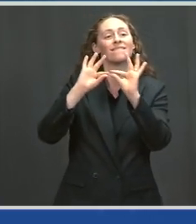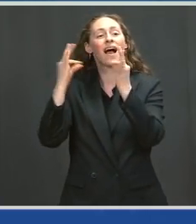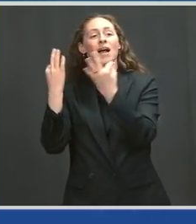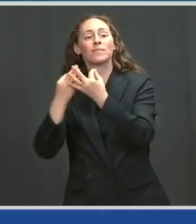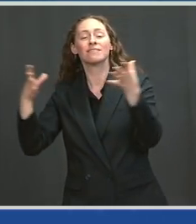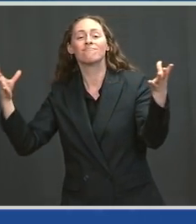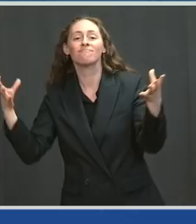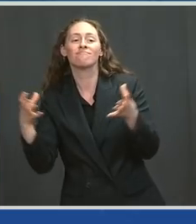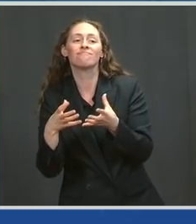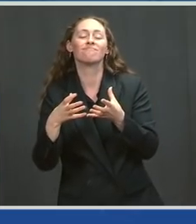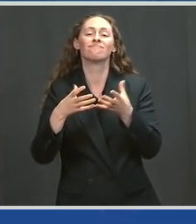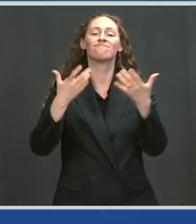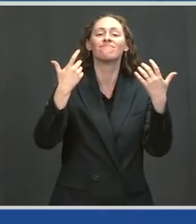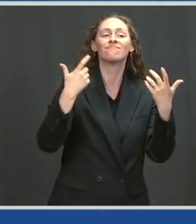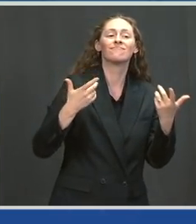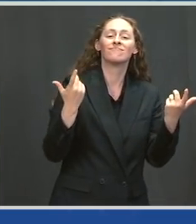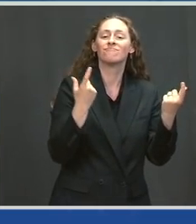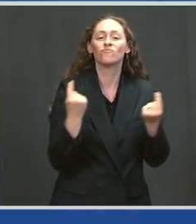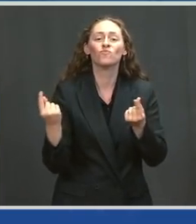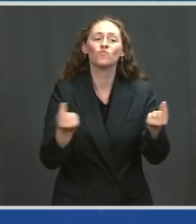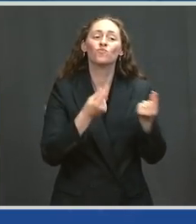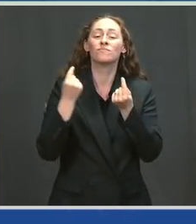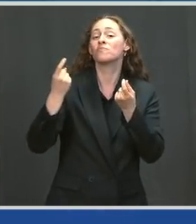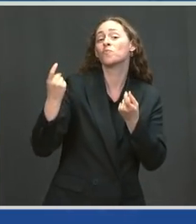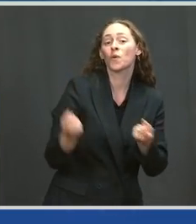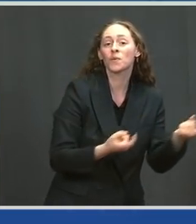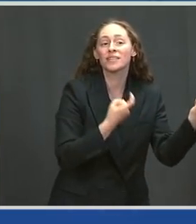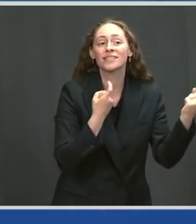Visitors staying in hotels like the Stratford.